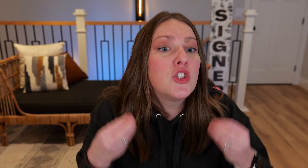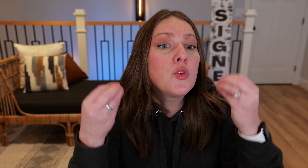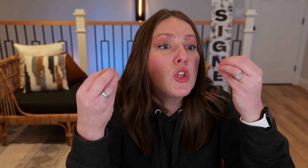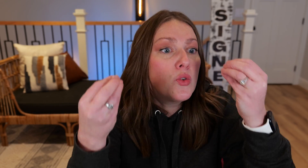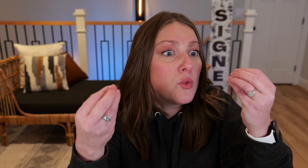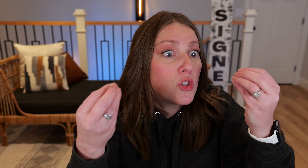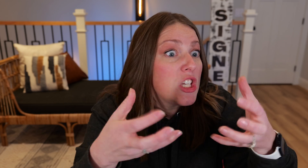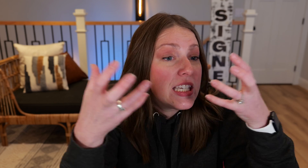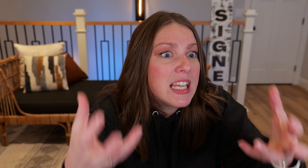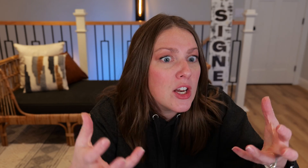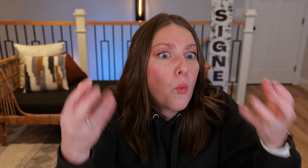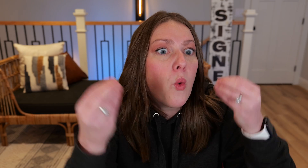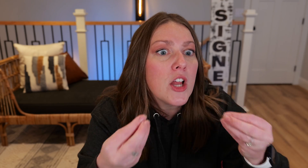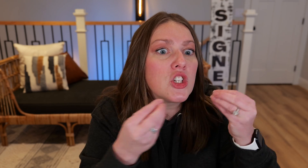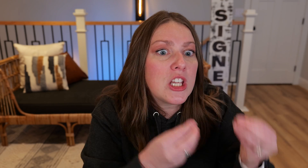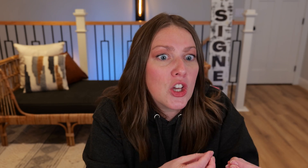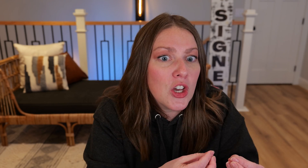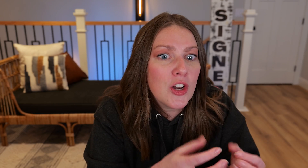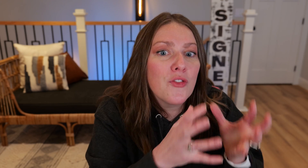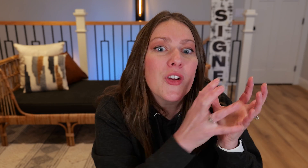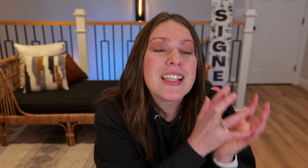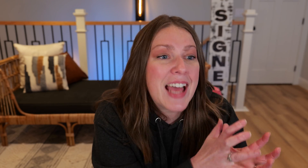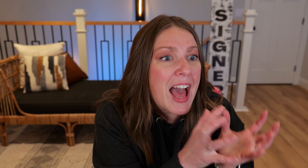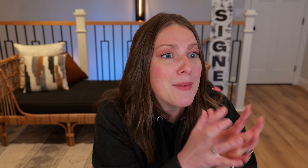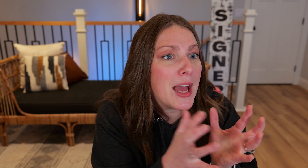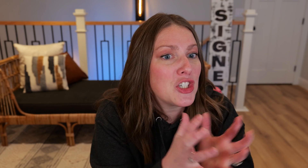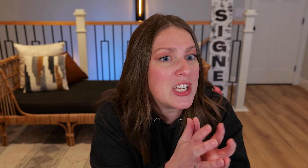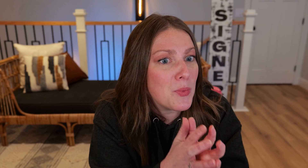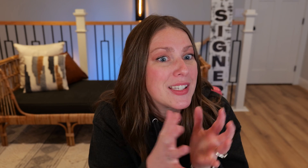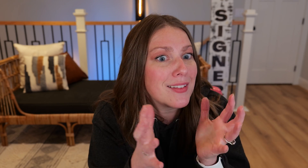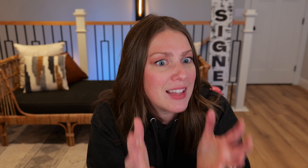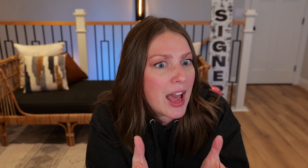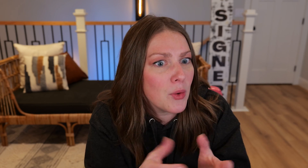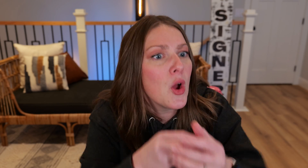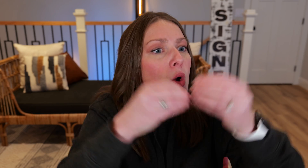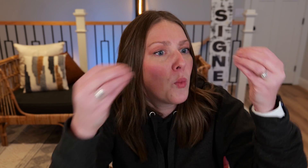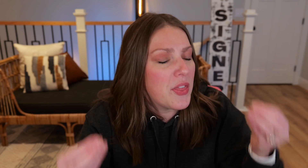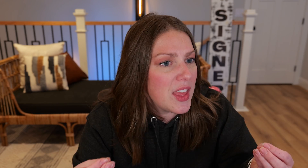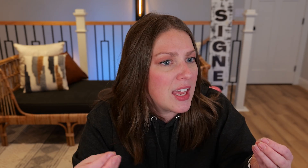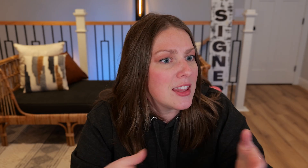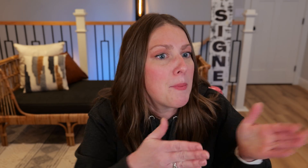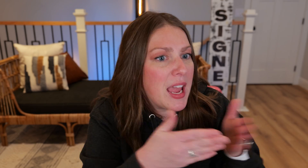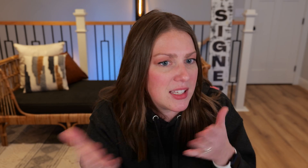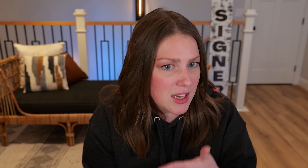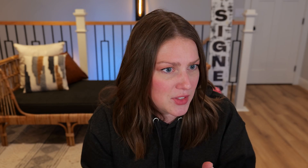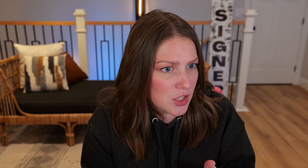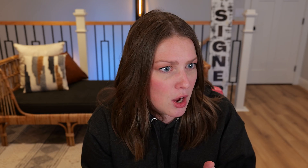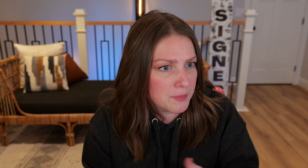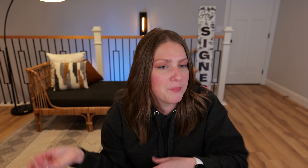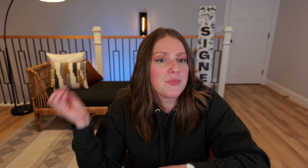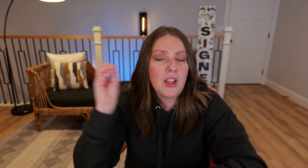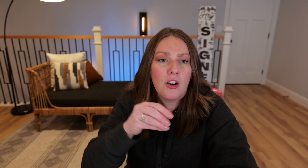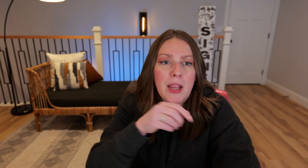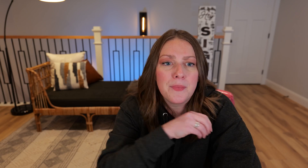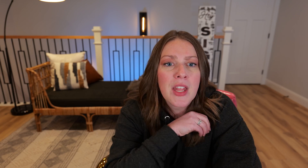So you she did what she could for the time that she was allowed within the pacing of this song. All right.